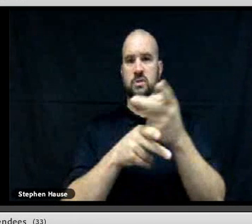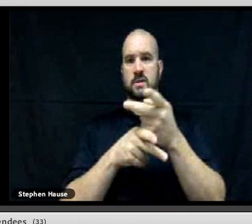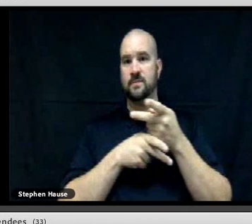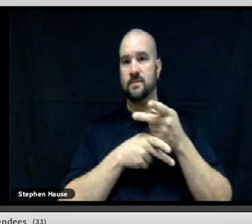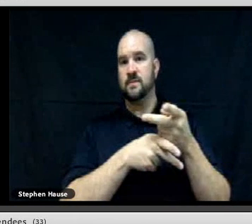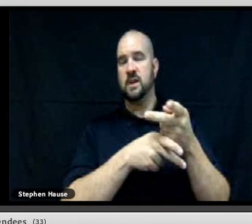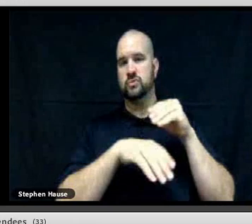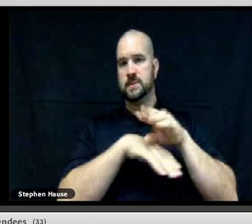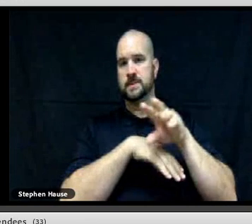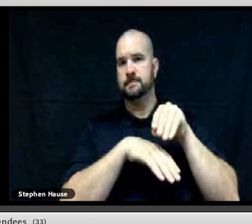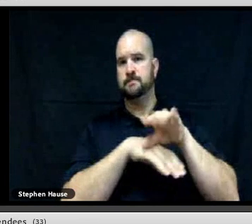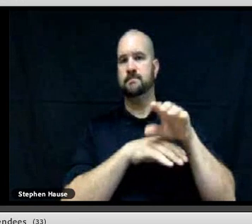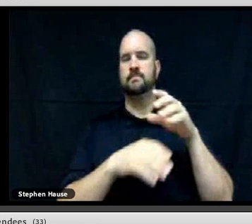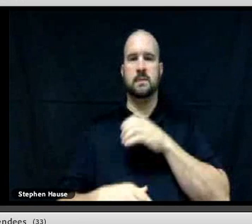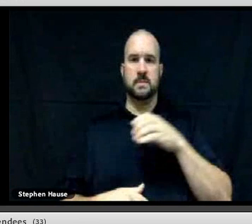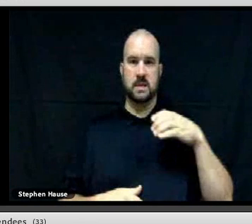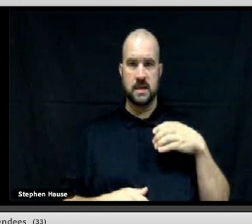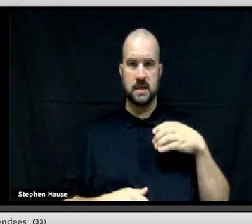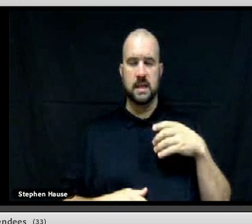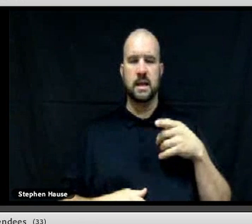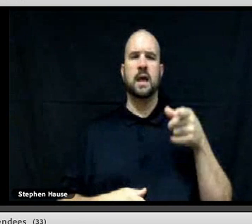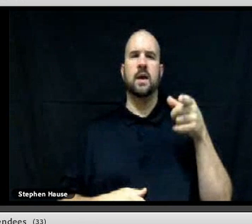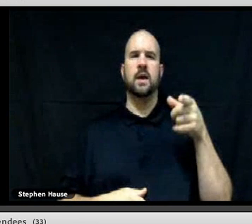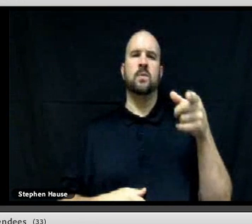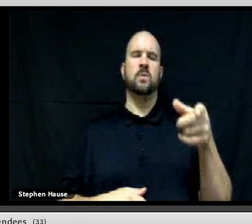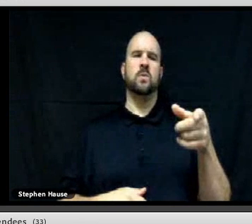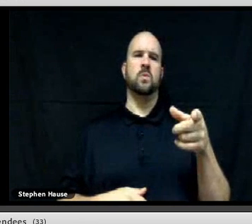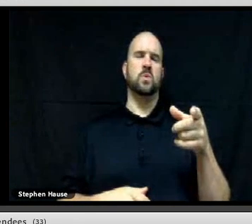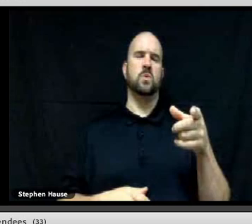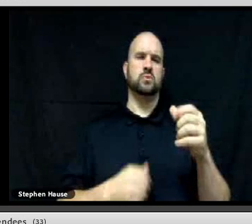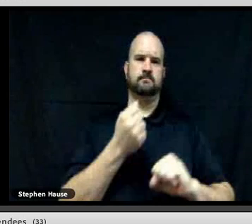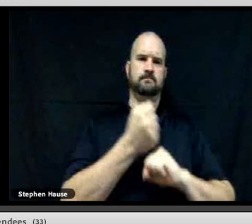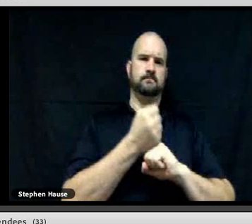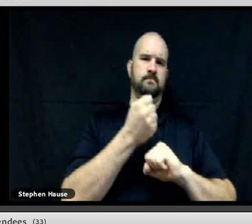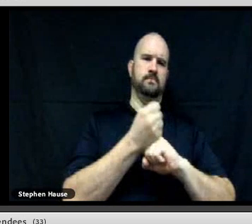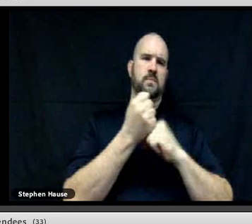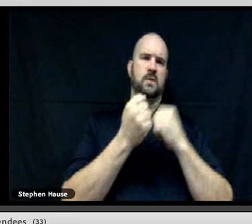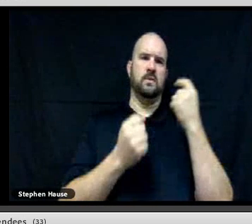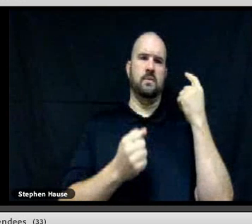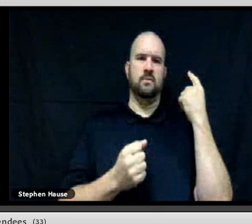Um, and the efforts are funded by the Whiting Foundation and the Teagle Foundation.